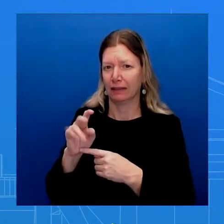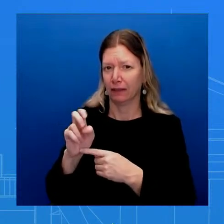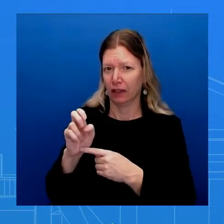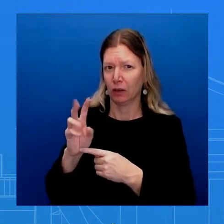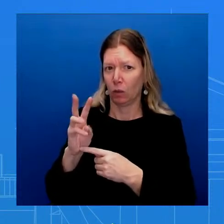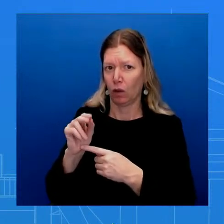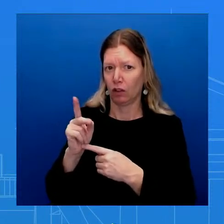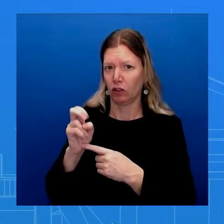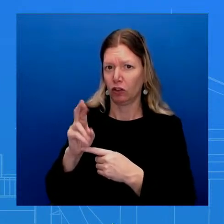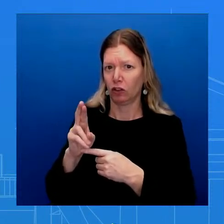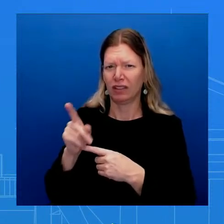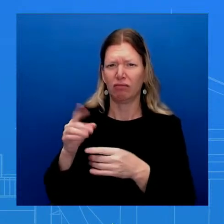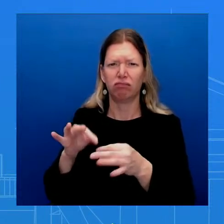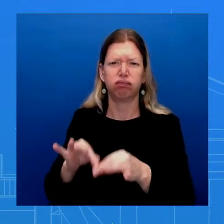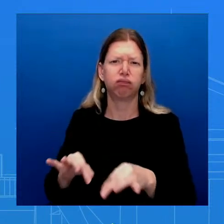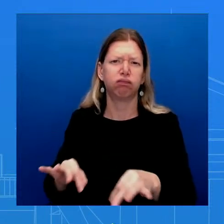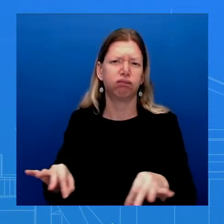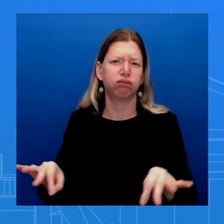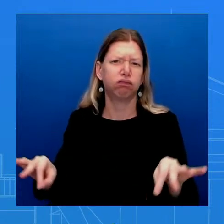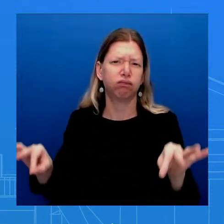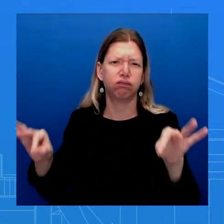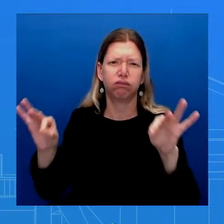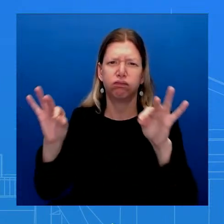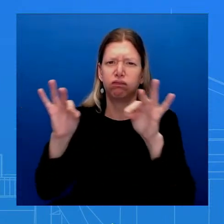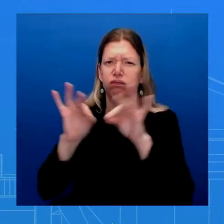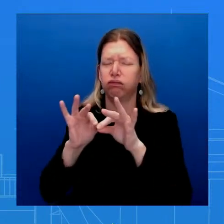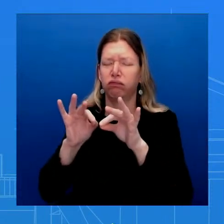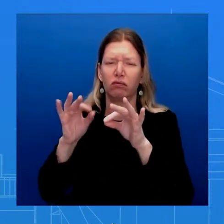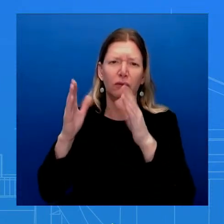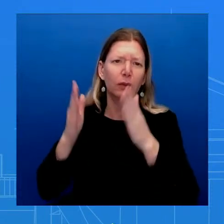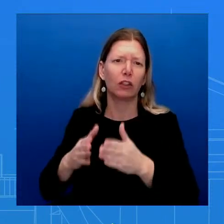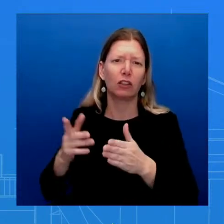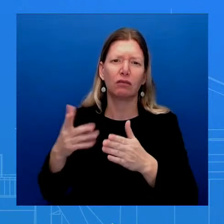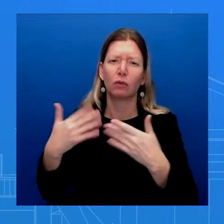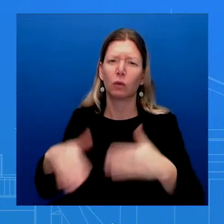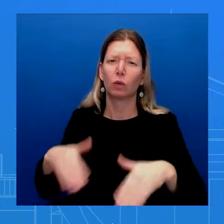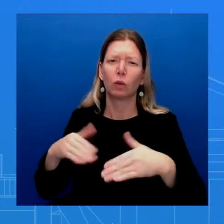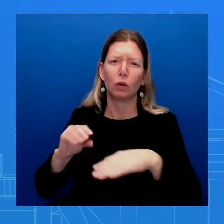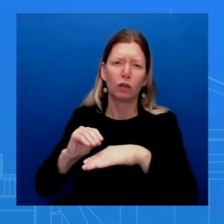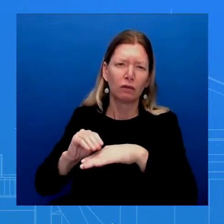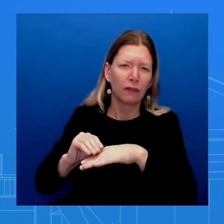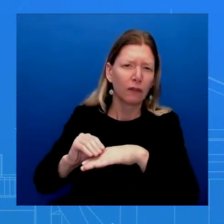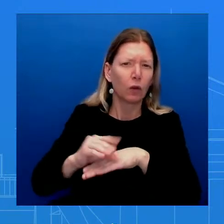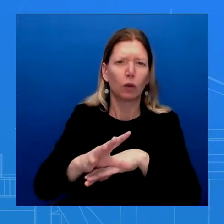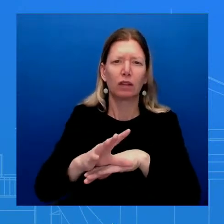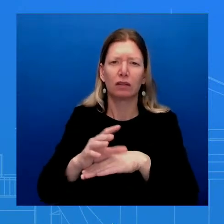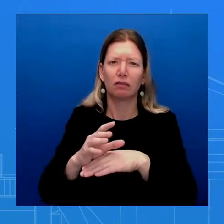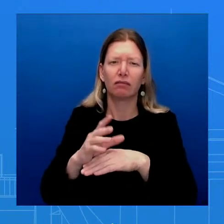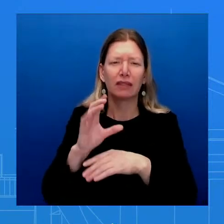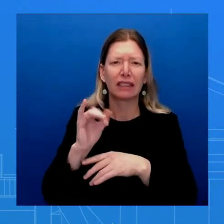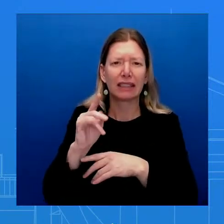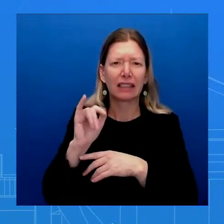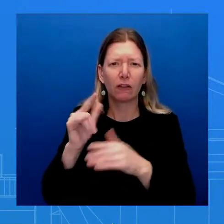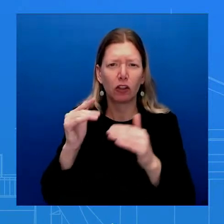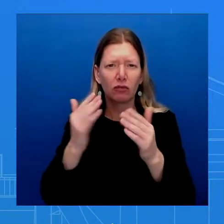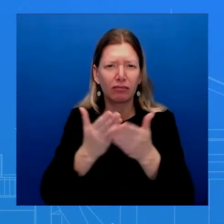tremendous contributions to the Civil Rights Movement and also voting rights. And as you just listed out, he was one of the main --